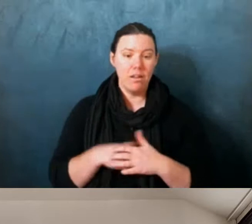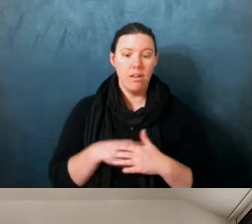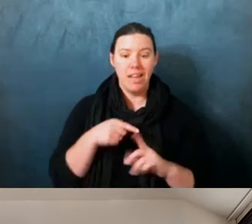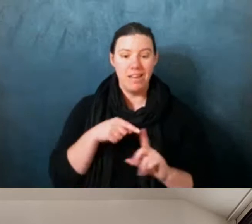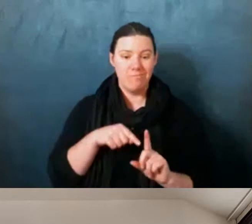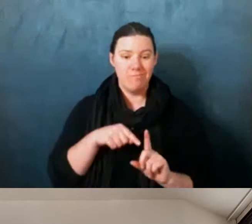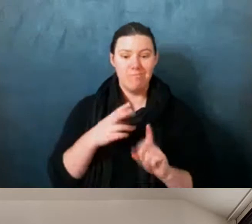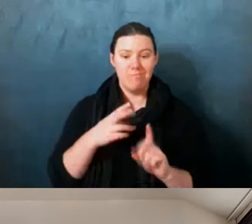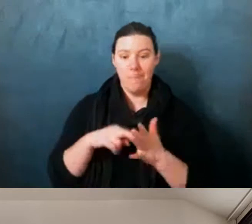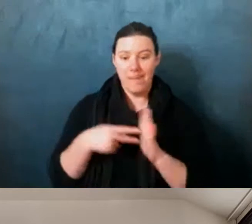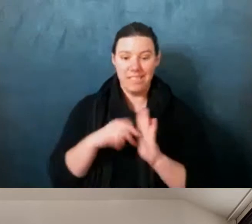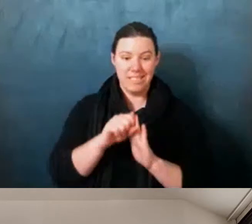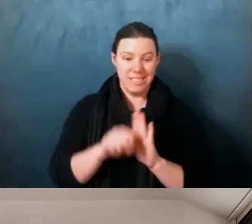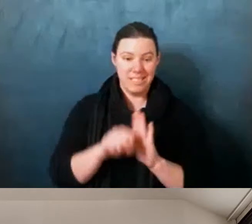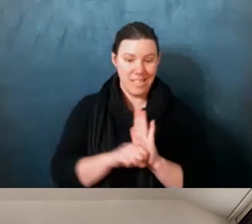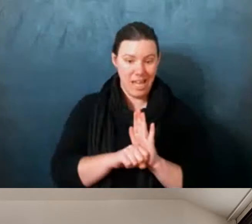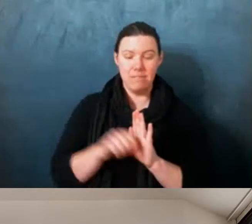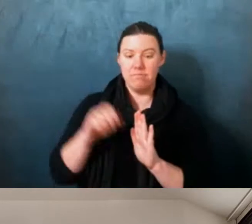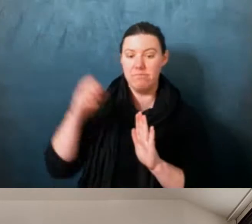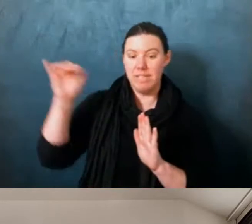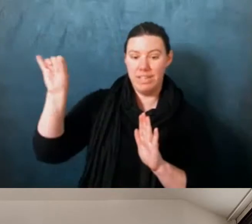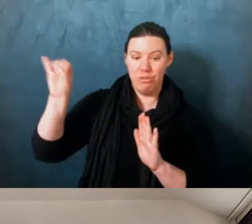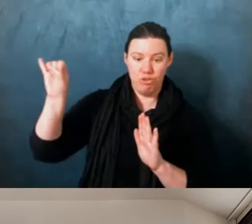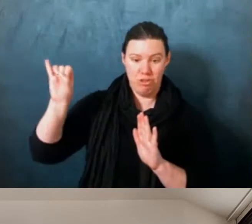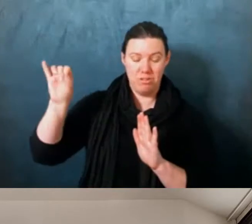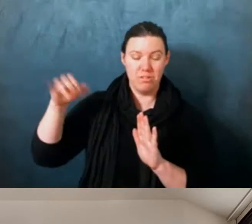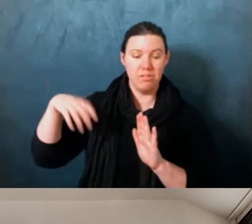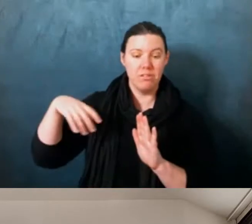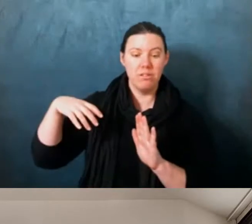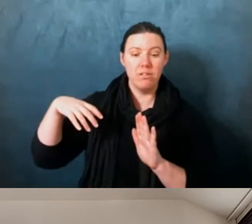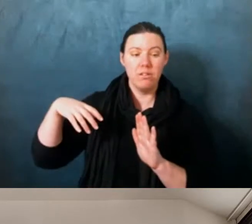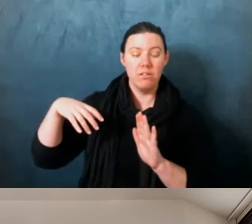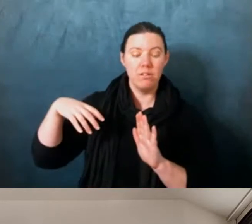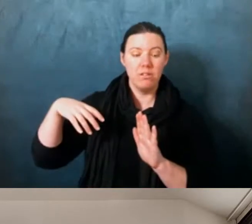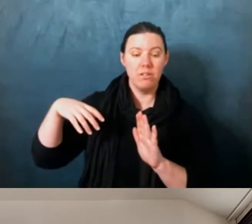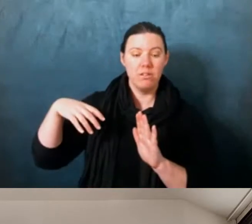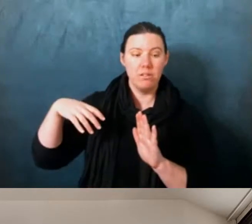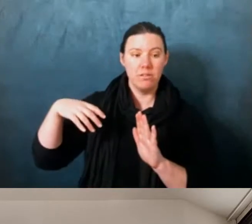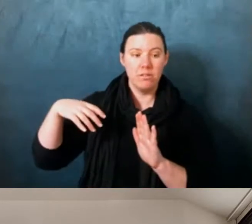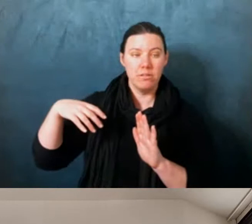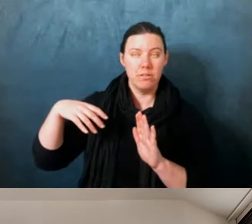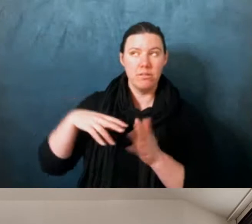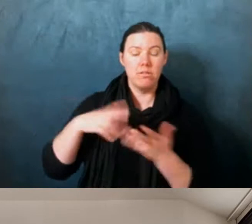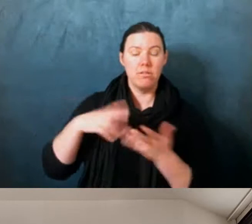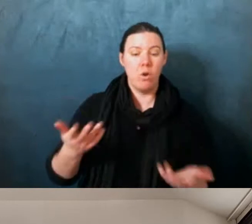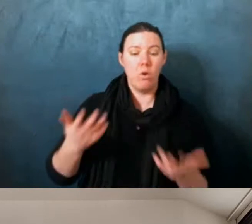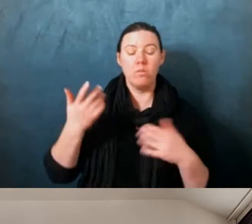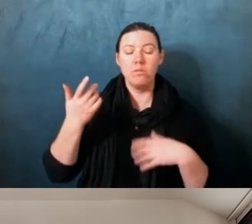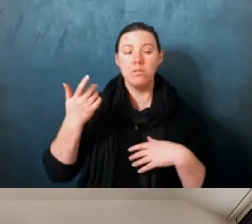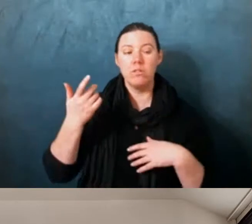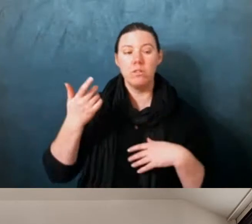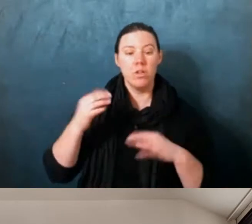and through Medicaid. And there are almost no practitioners in our area